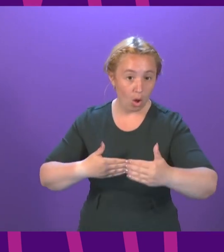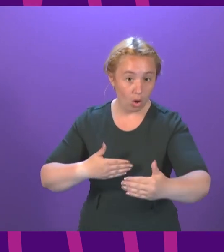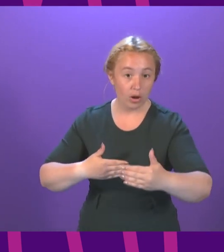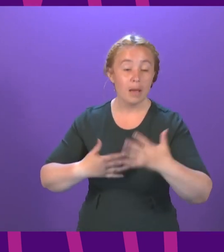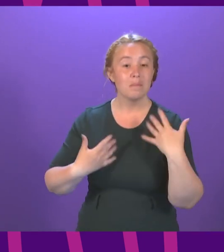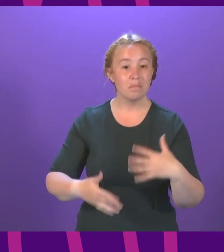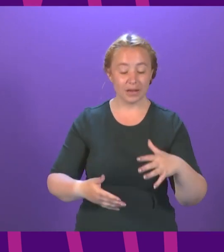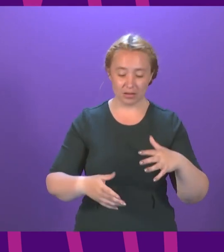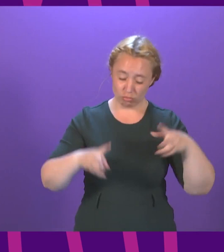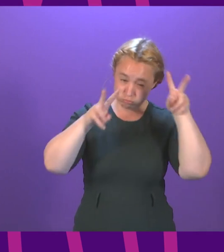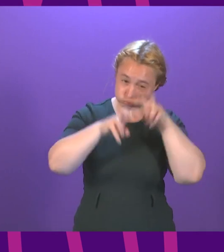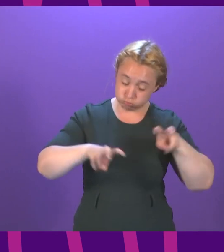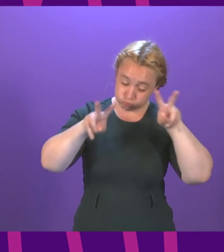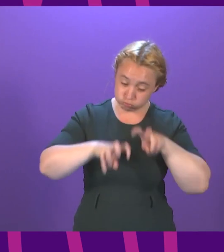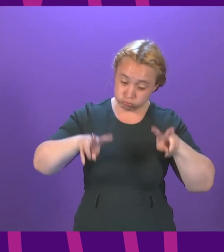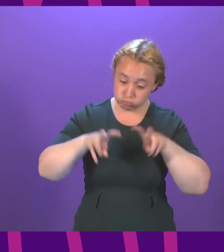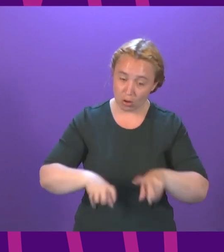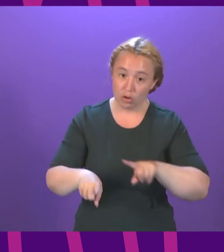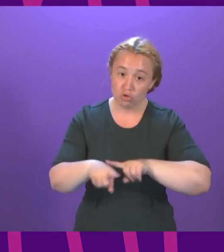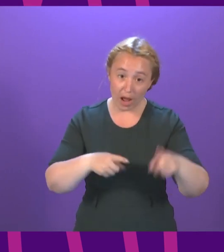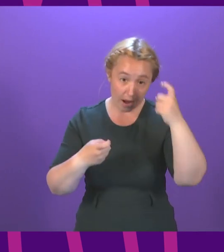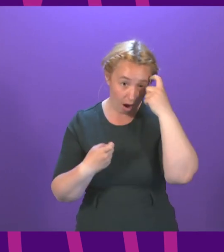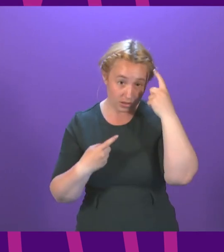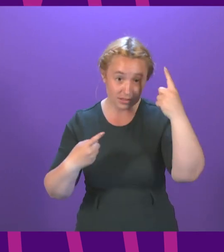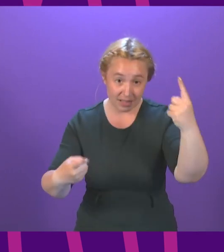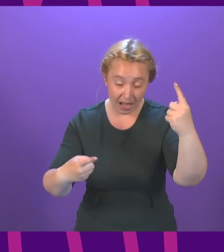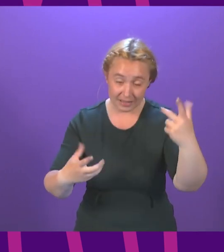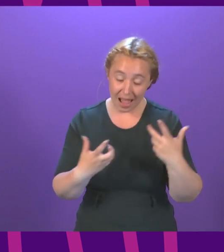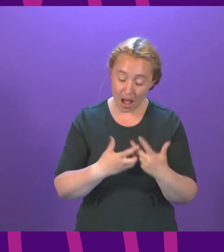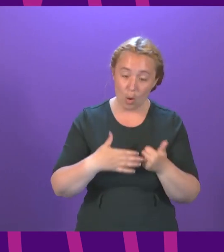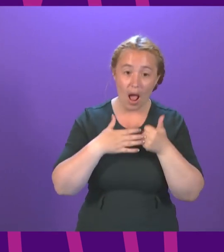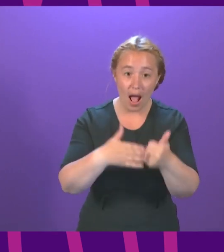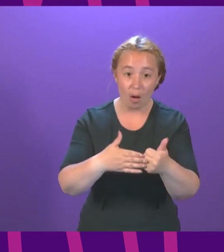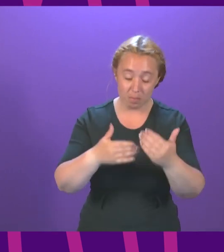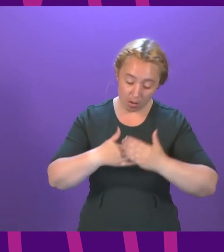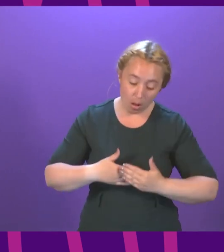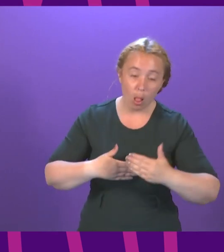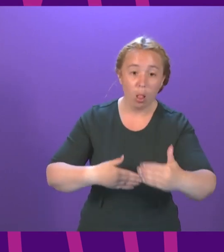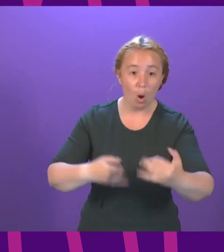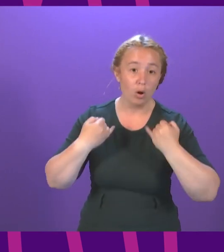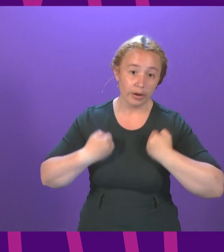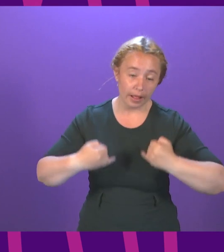in research so that we understand the required specialist and greater generalist provision, but